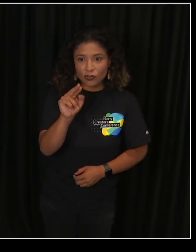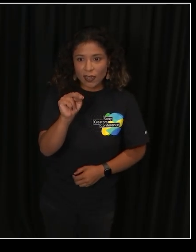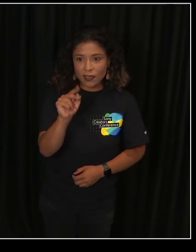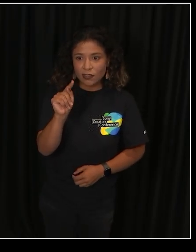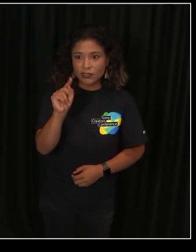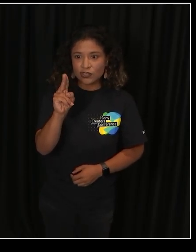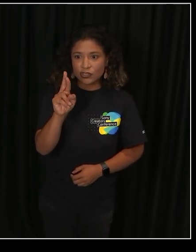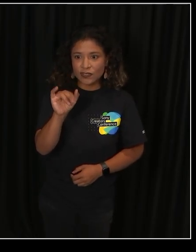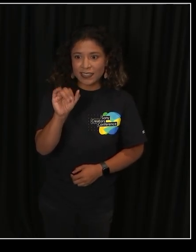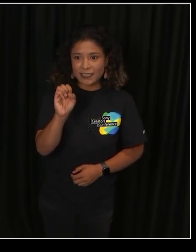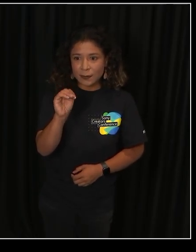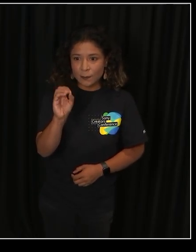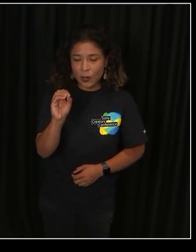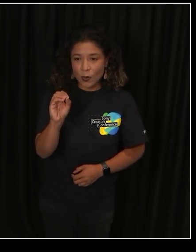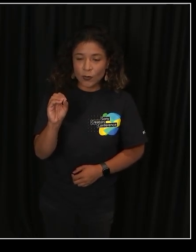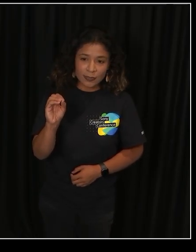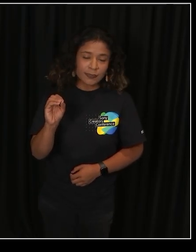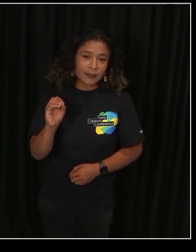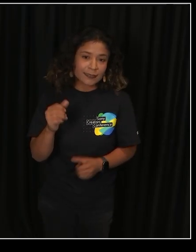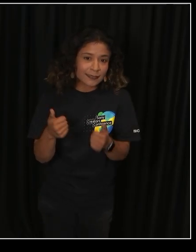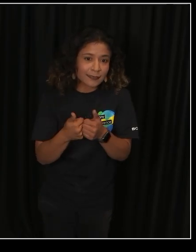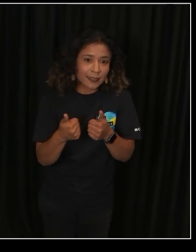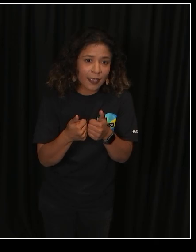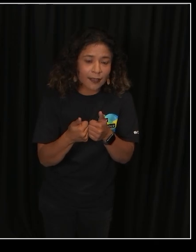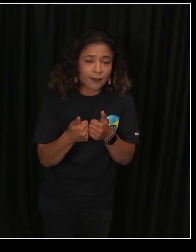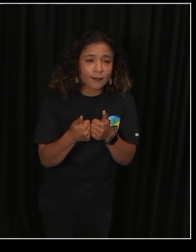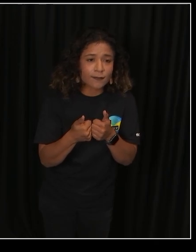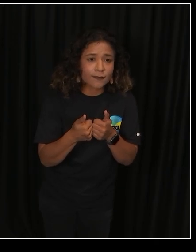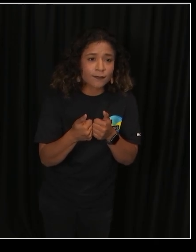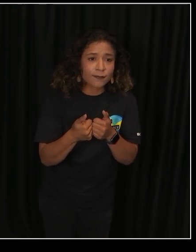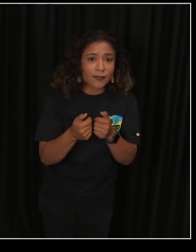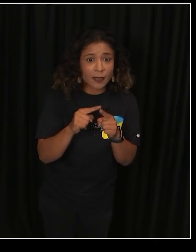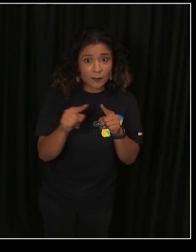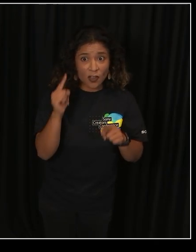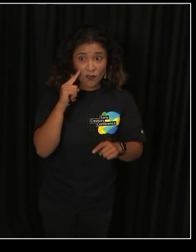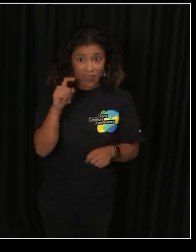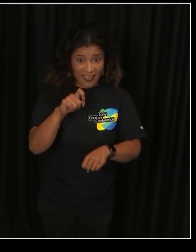All of the prior work was done in Gran Turismo Sport, but in the intervening time, GT 7 came out,